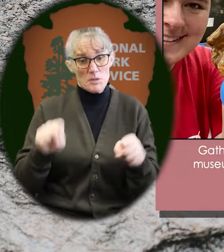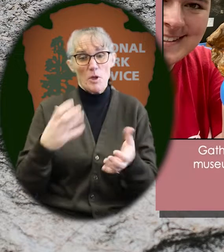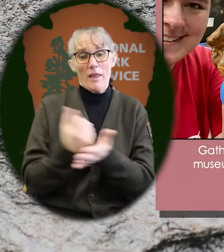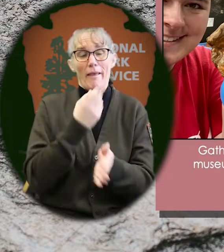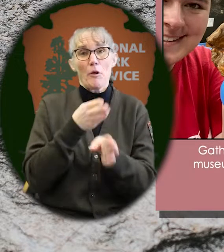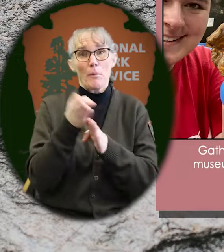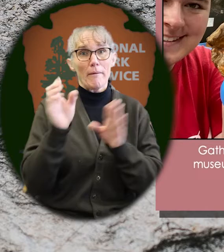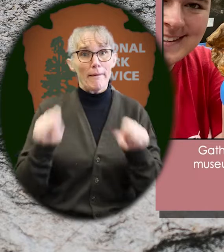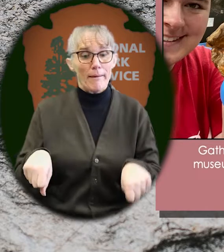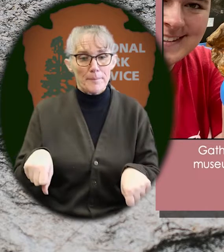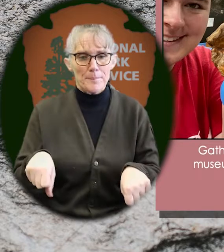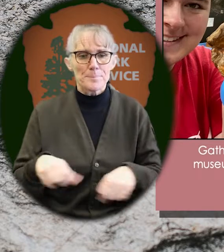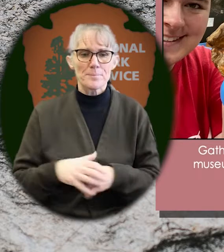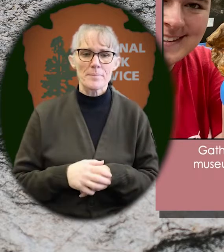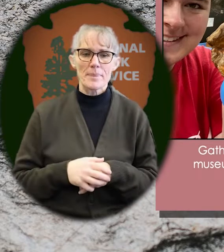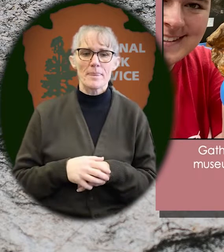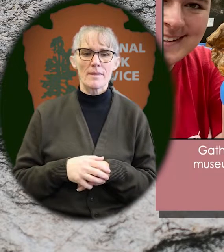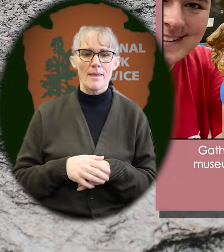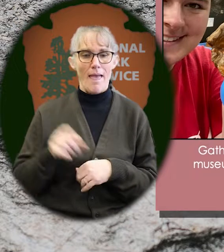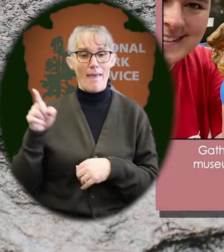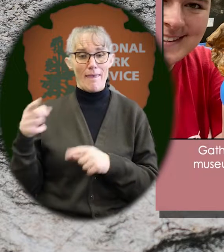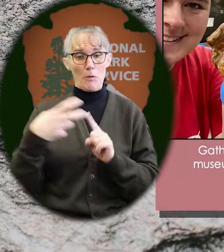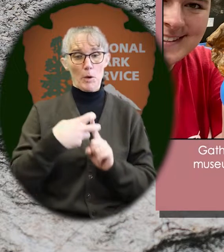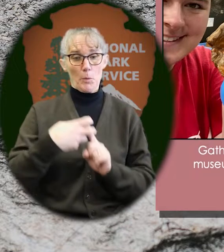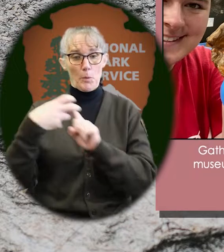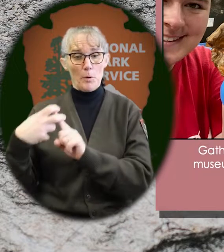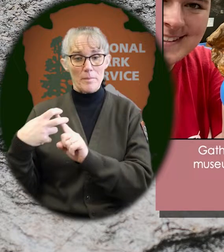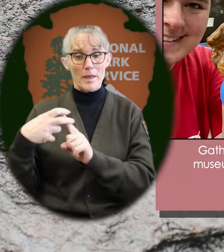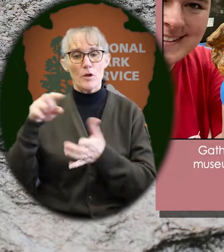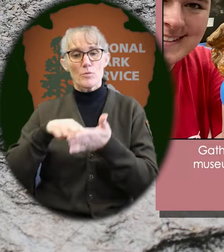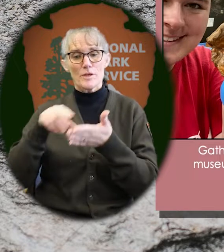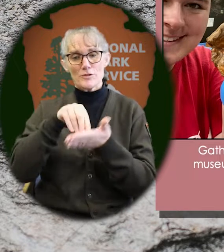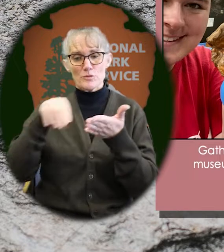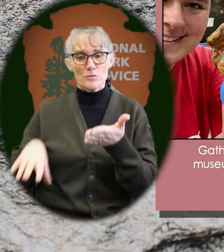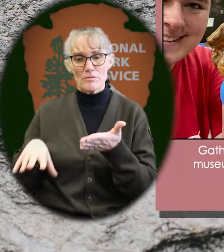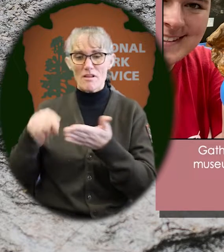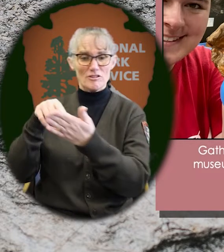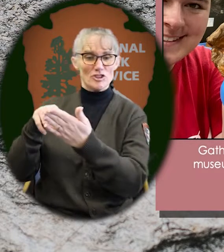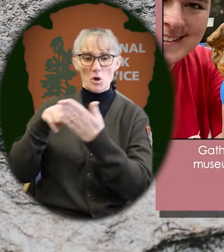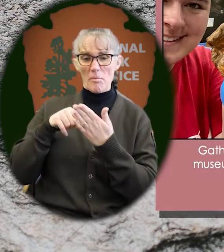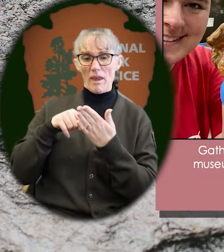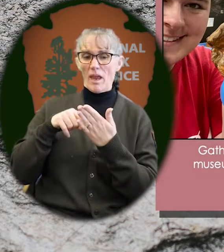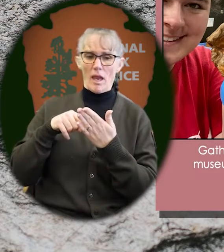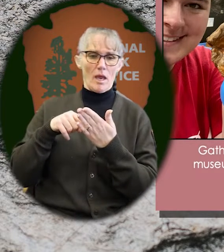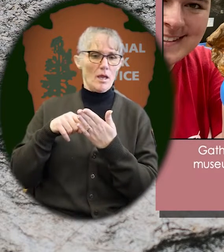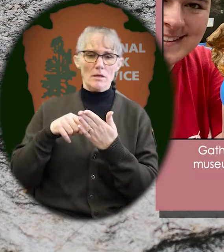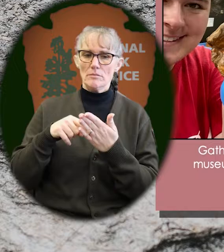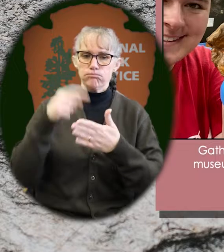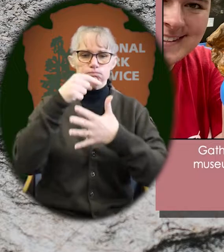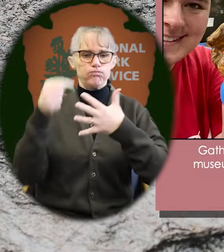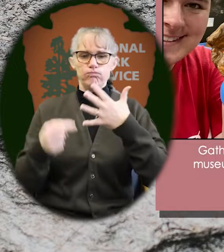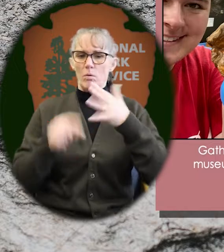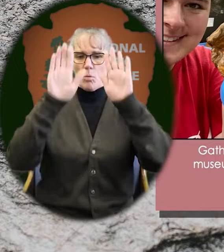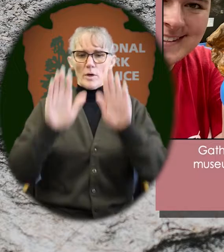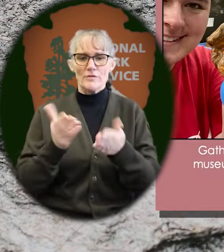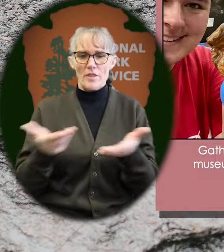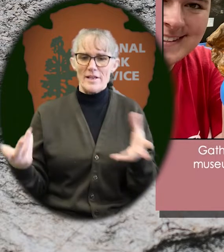Um. And he took me on as a research student and has showed me the wonders of the field since.